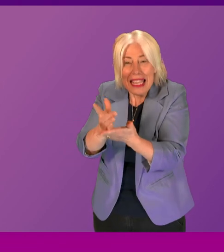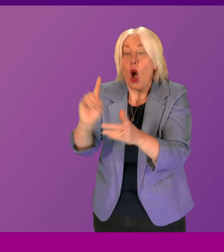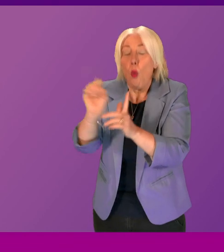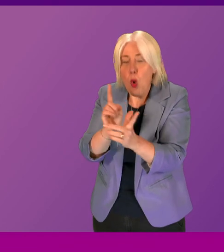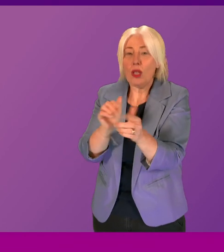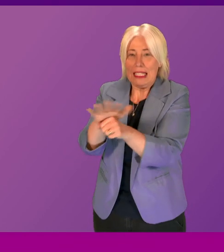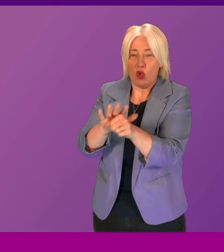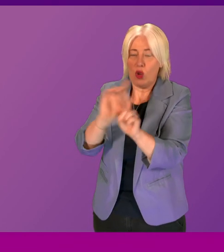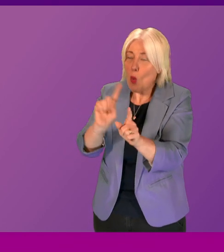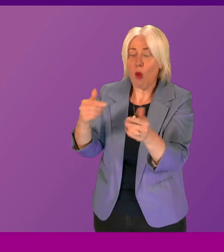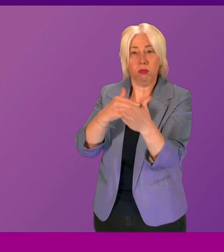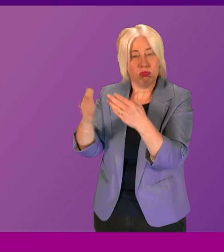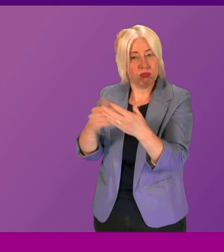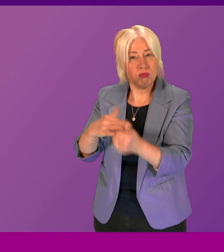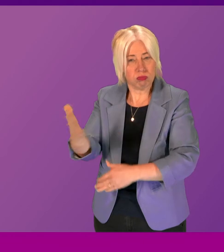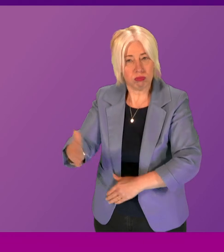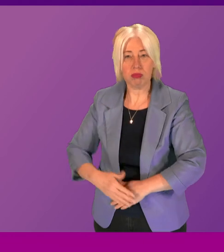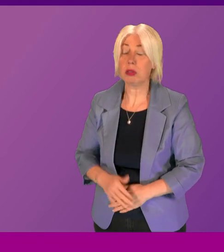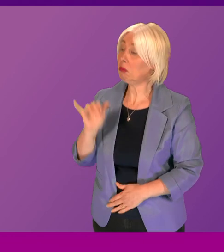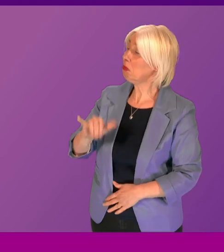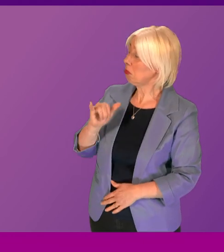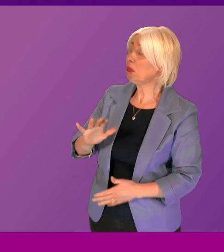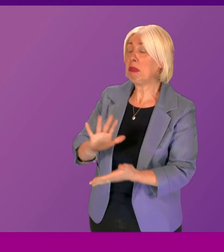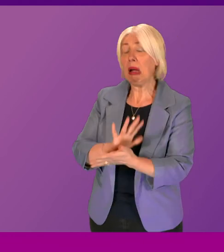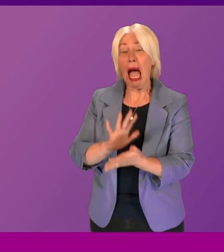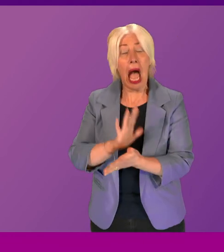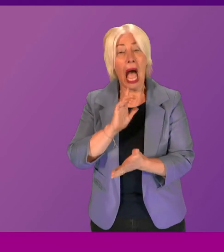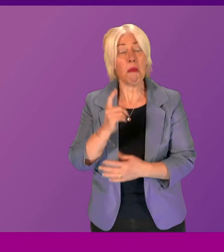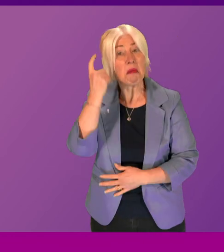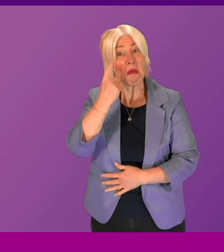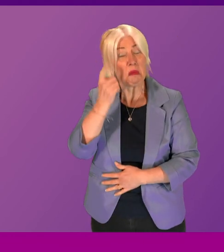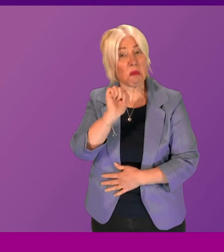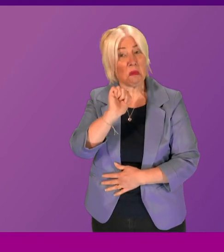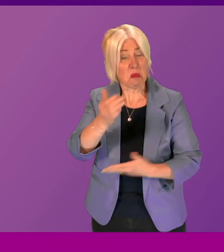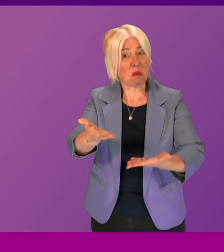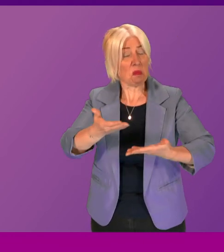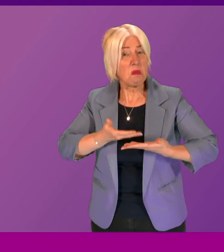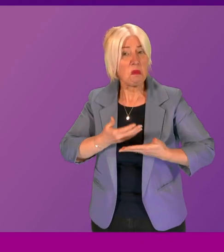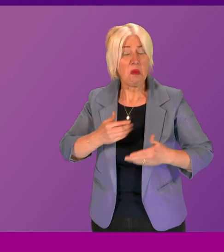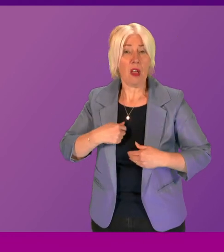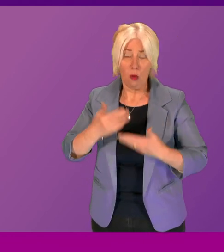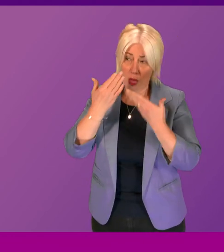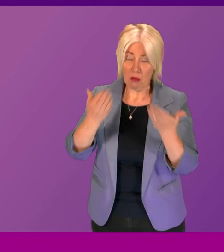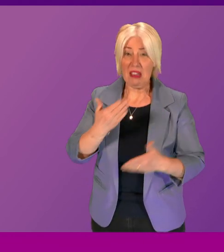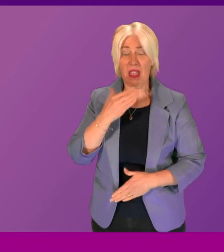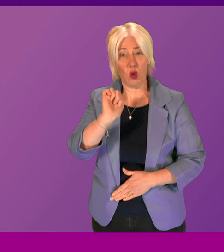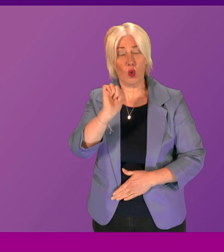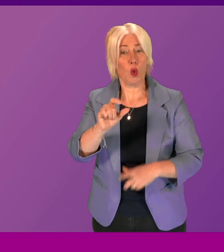I am happy to consider Pauline McNeill’s suggestions and I pay tribute to her long